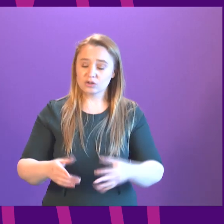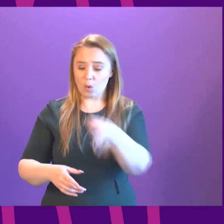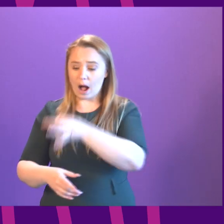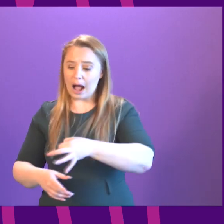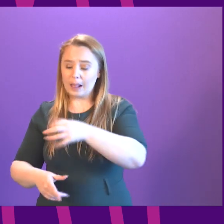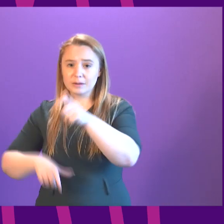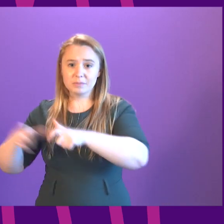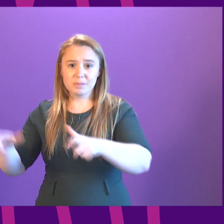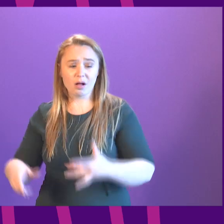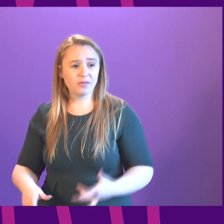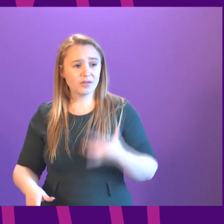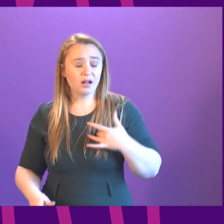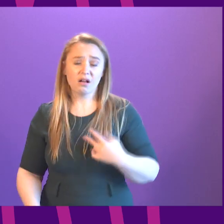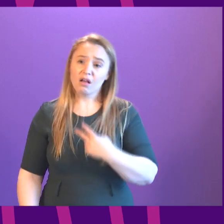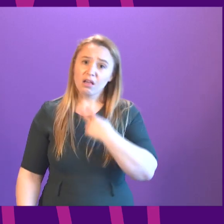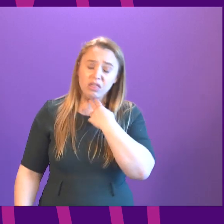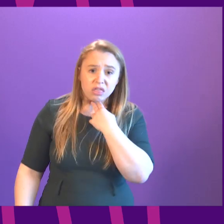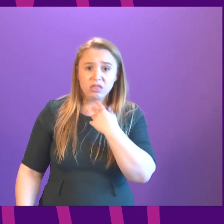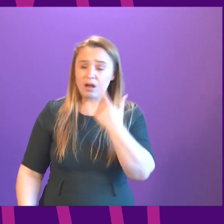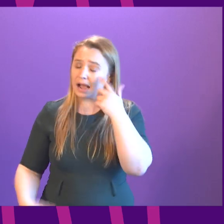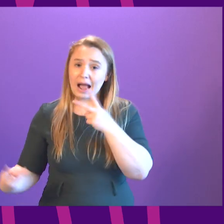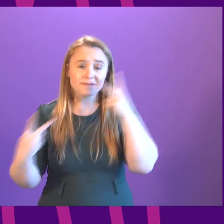expressed their dismay in the event that they are unable to do so.